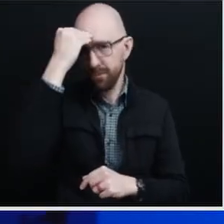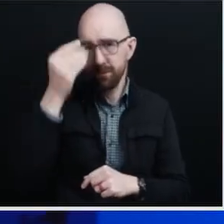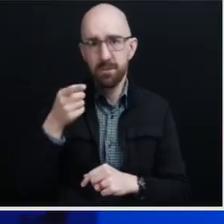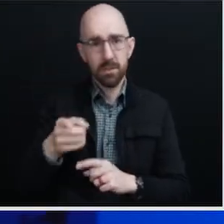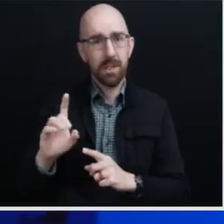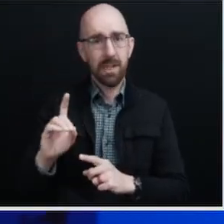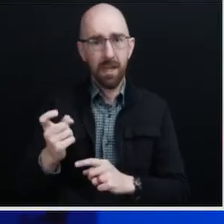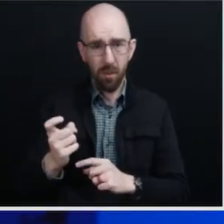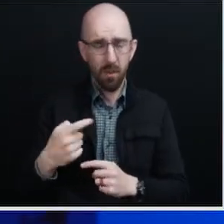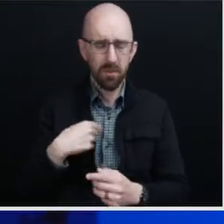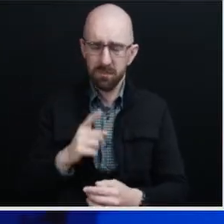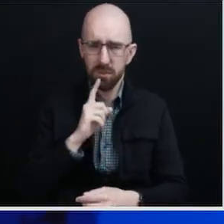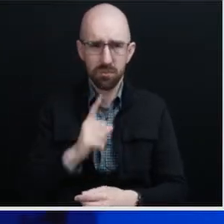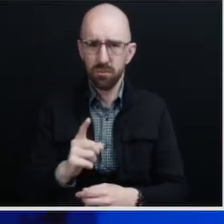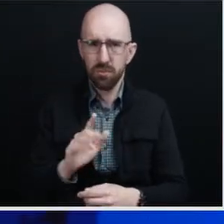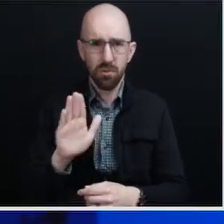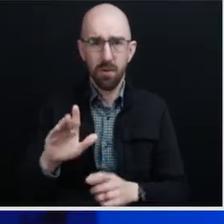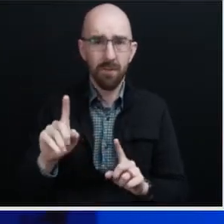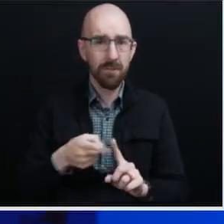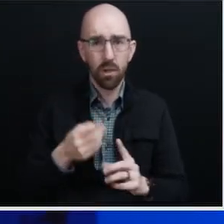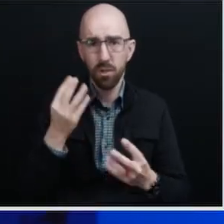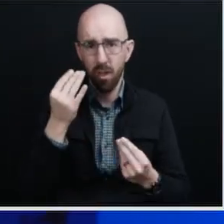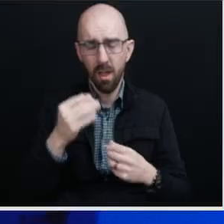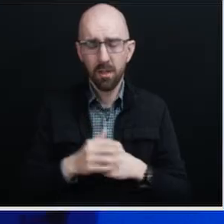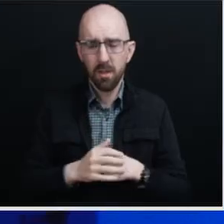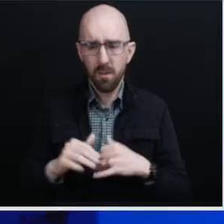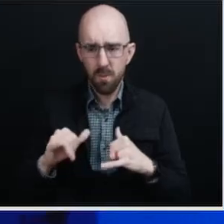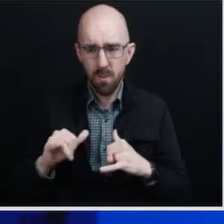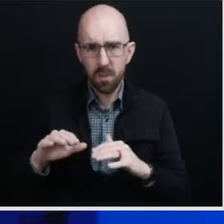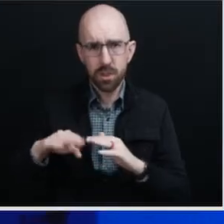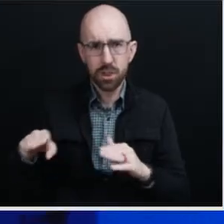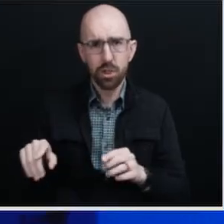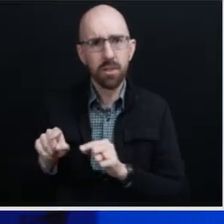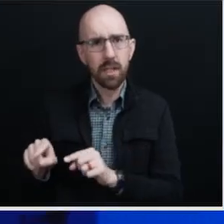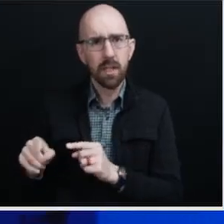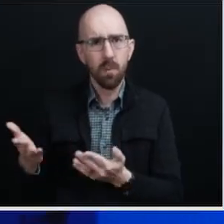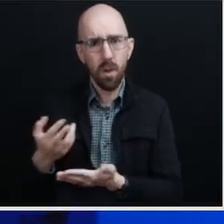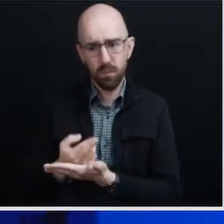I'm sure that her first thoughts were children. What resources do we have for kids? And we have